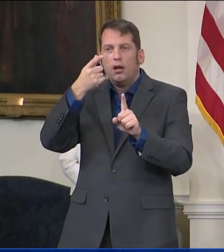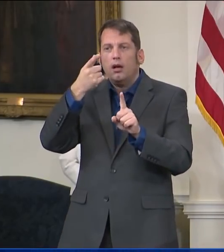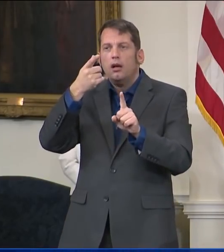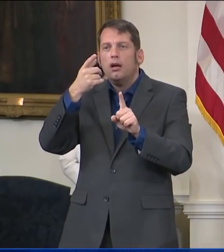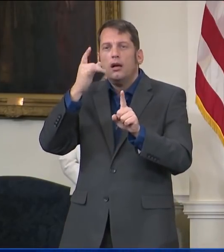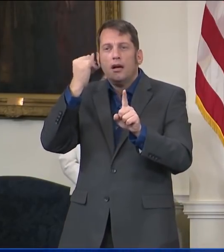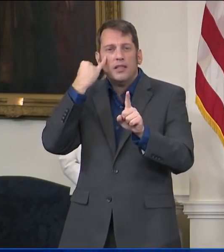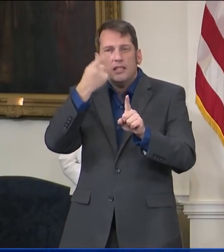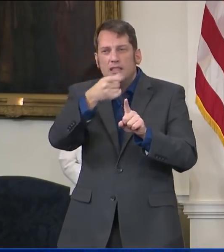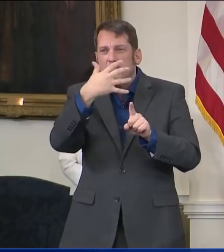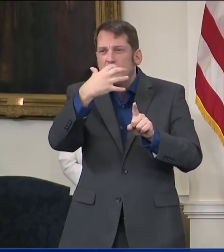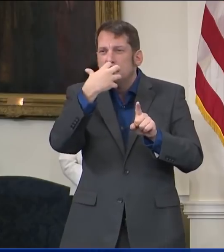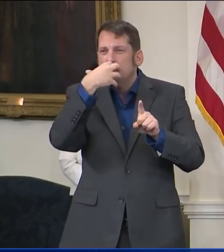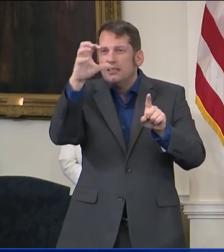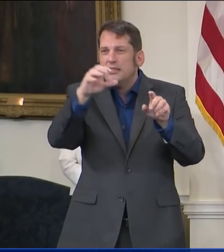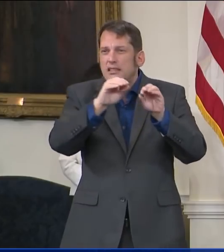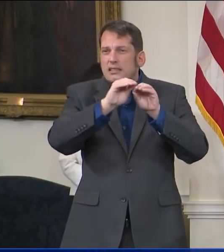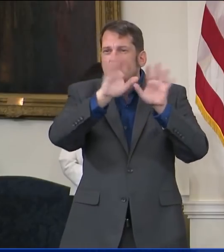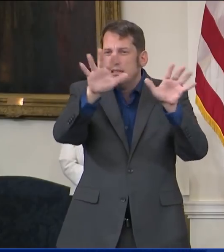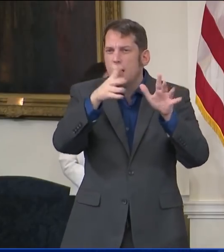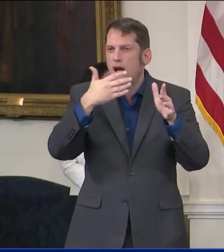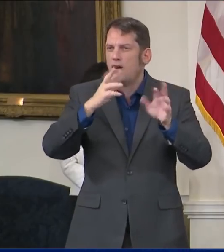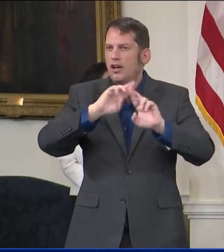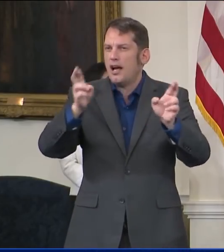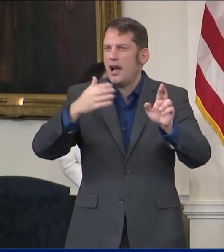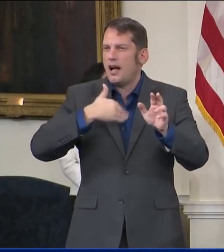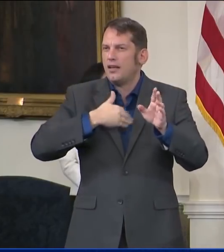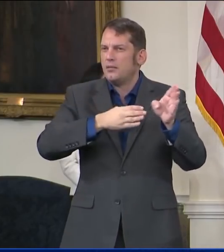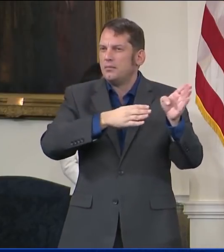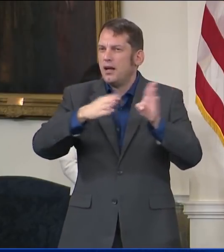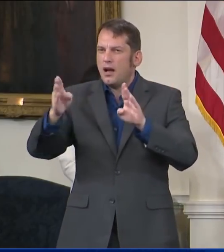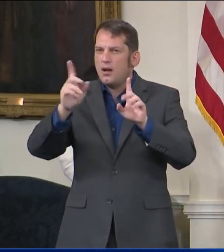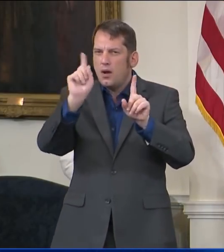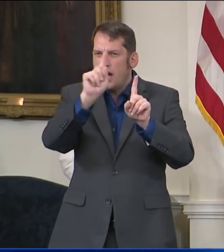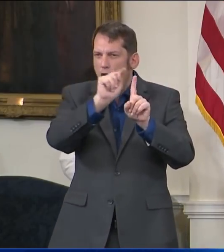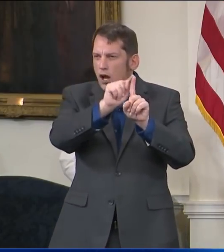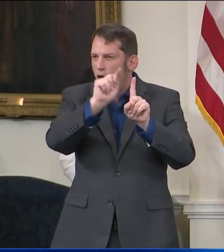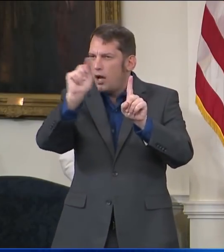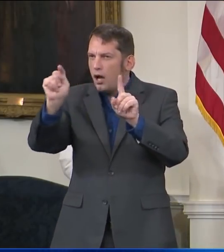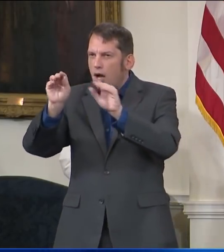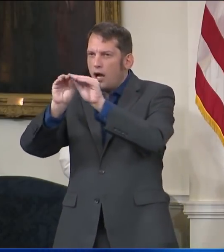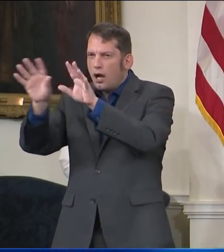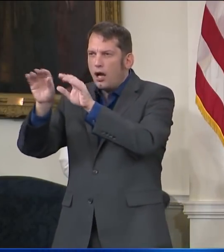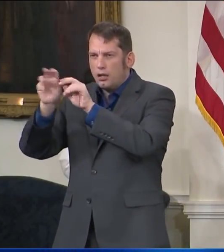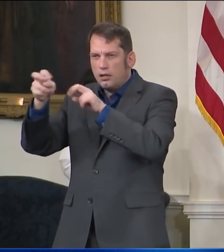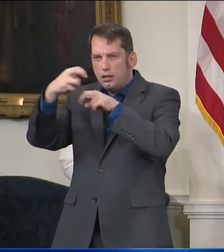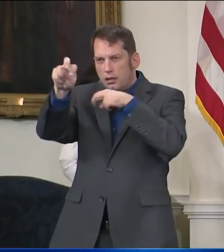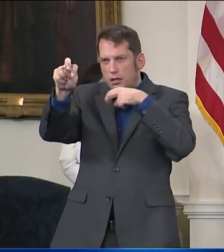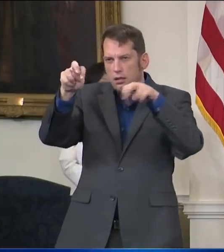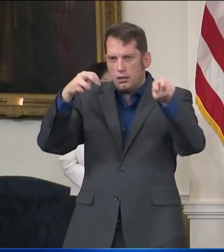TO DISTRIBUTE CRITICALLY ILL PATIENTS ACROSS ALL HOSPITALS. THIS PROGRAM IS BOTH WISE AND TIMELY.